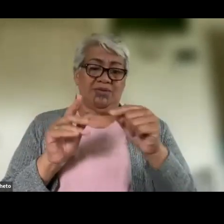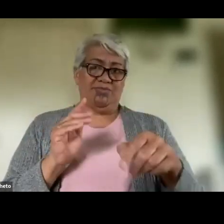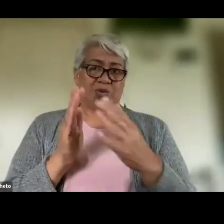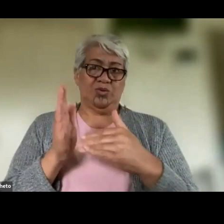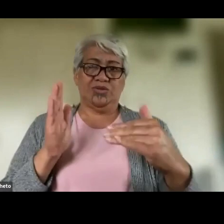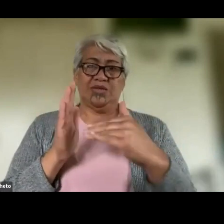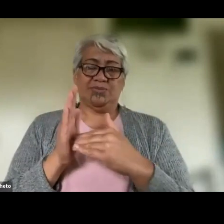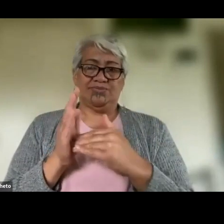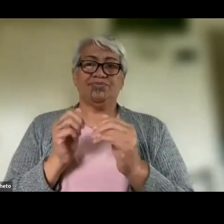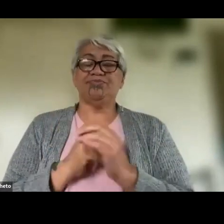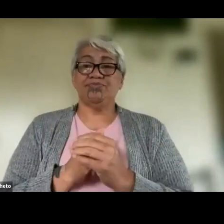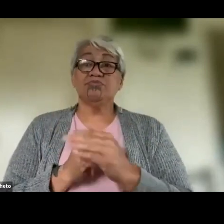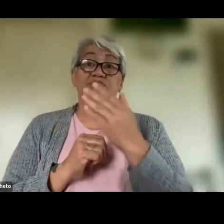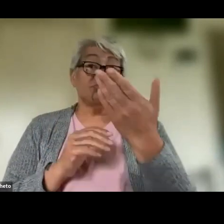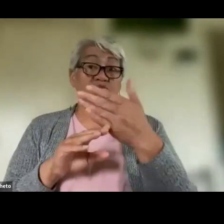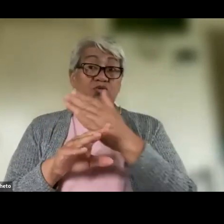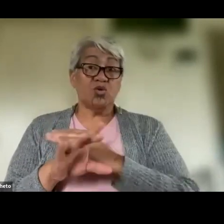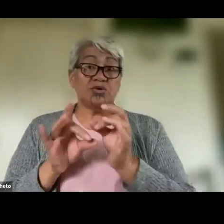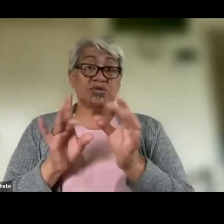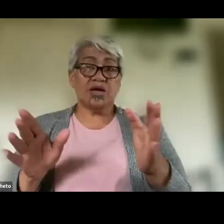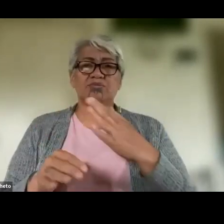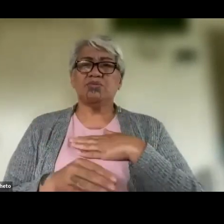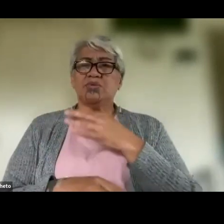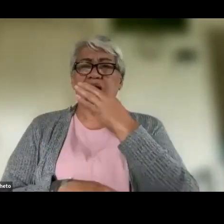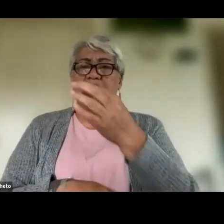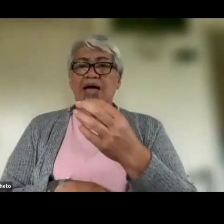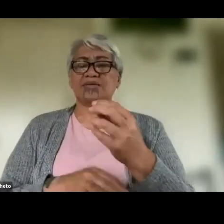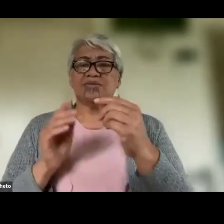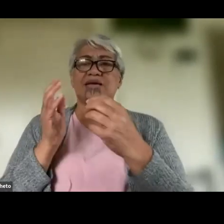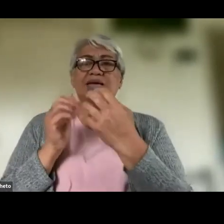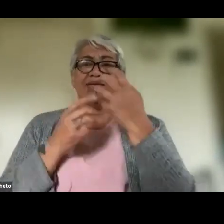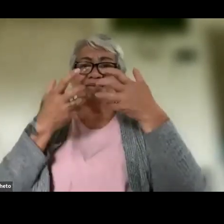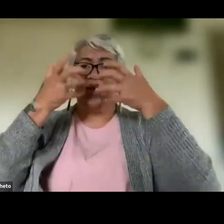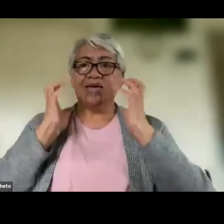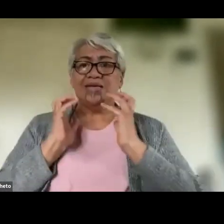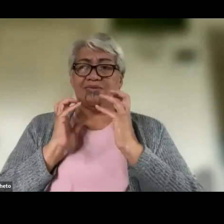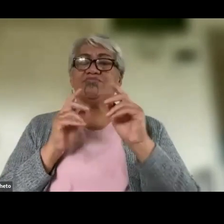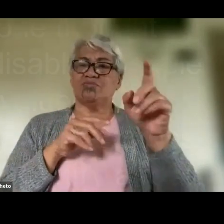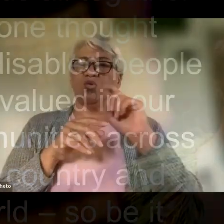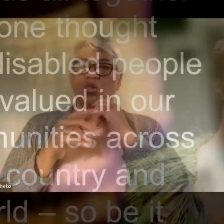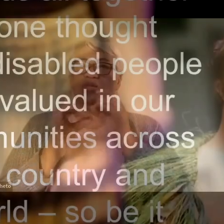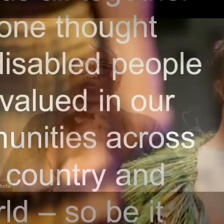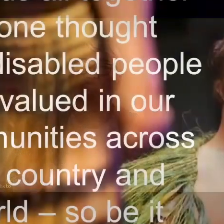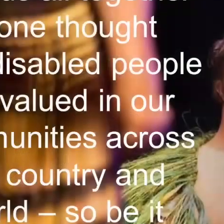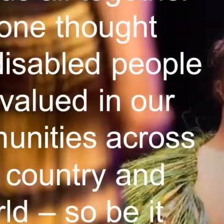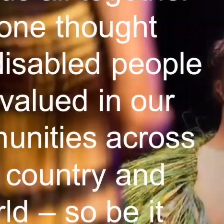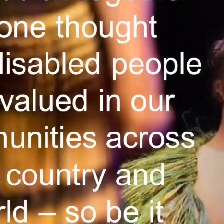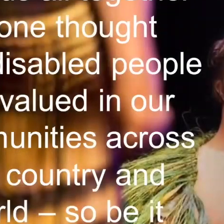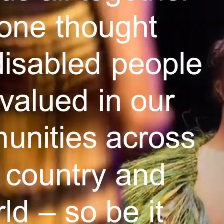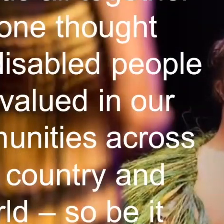Before we kick off tonight, I would like to call on Taki for our karakia. [Words are muffled]